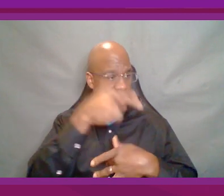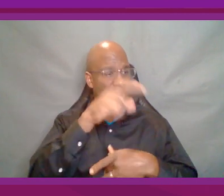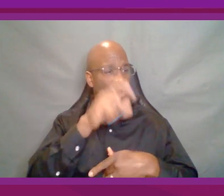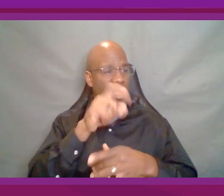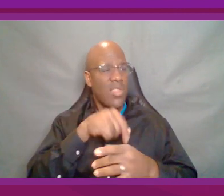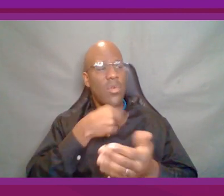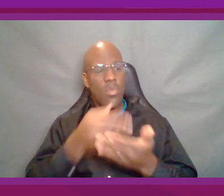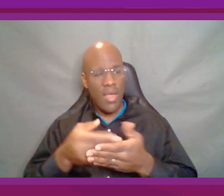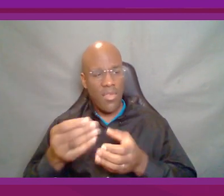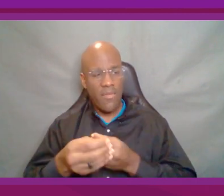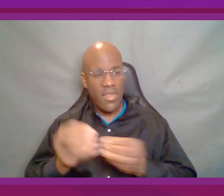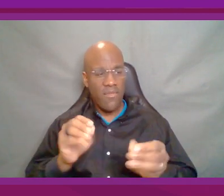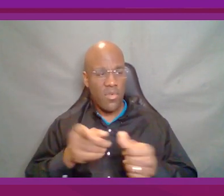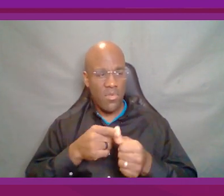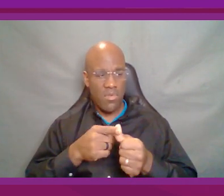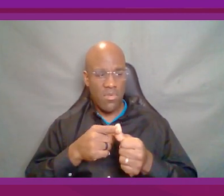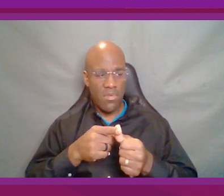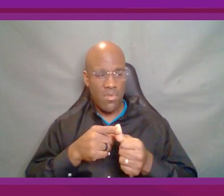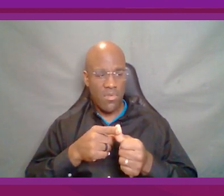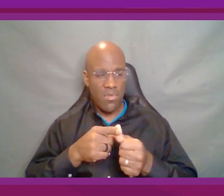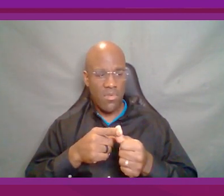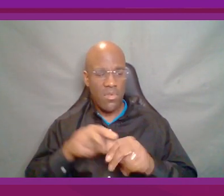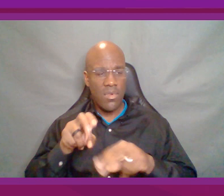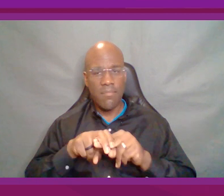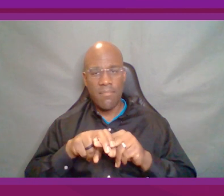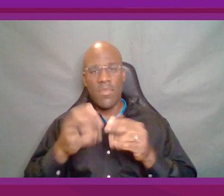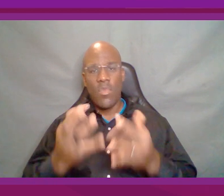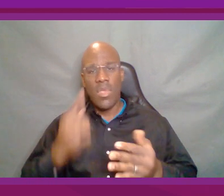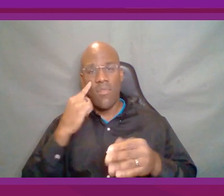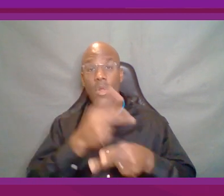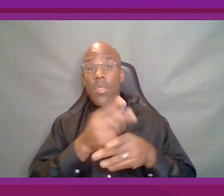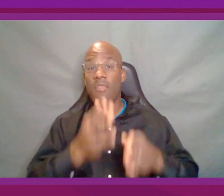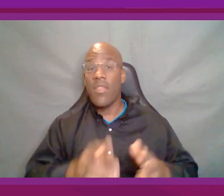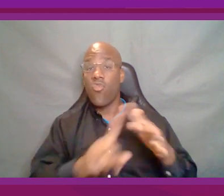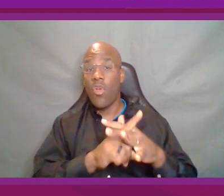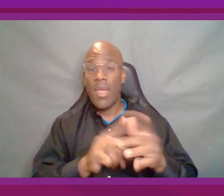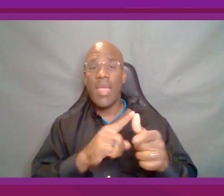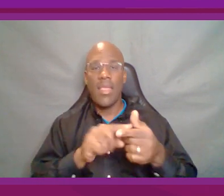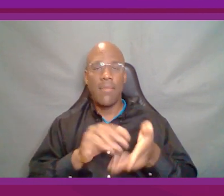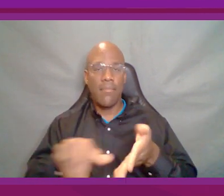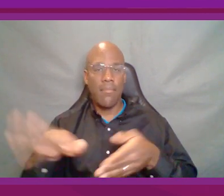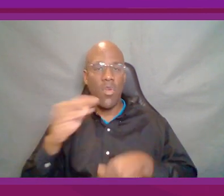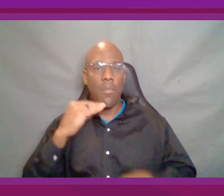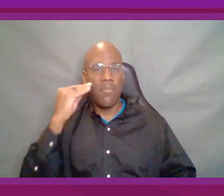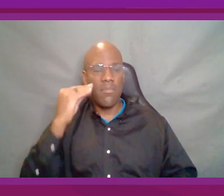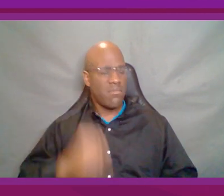I needed at least come to the office first and wait for my supervisor to show up. So I literally